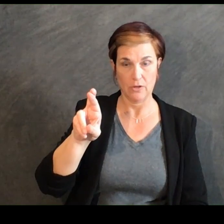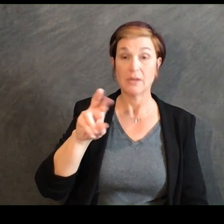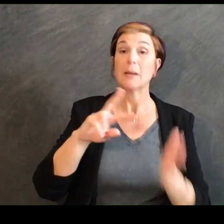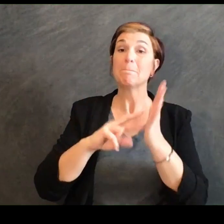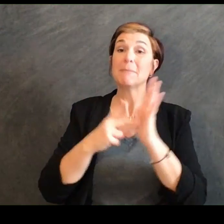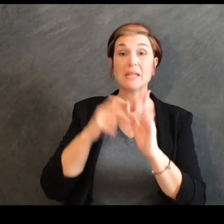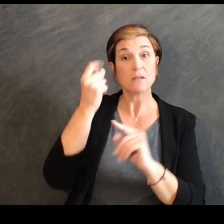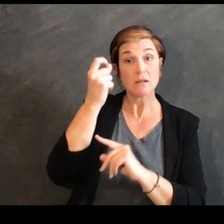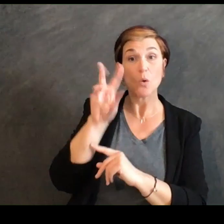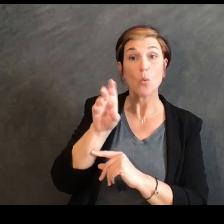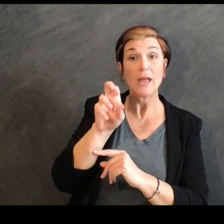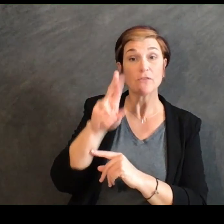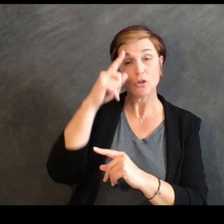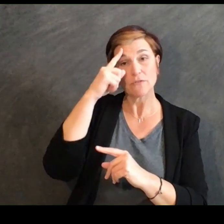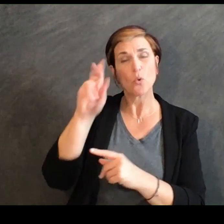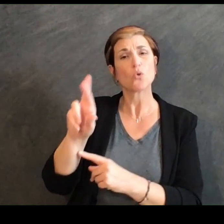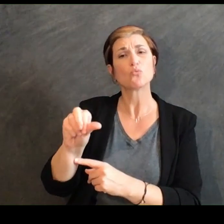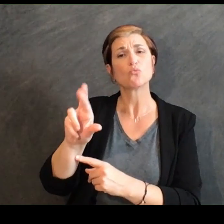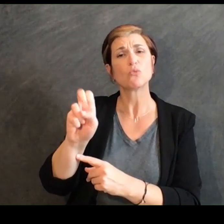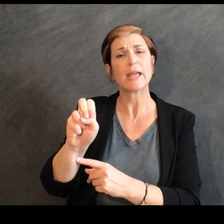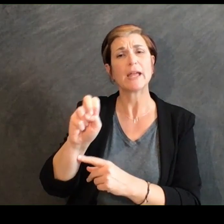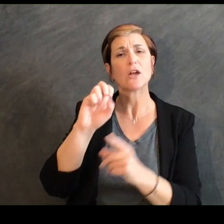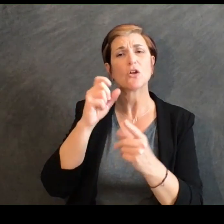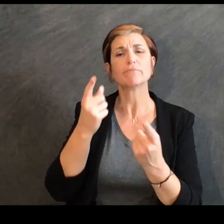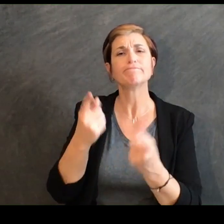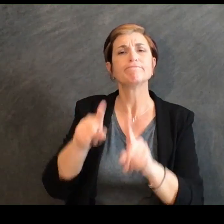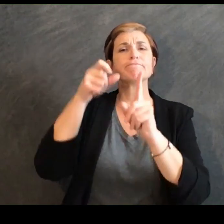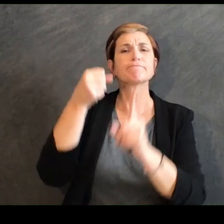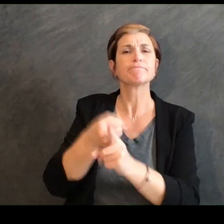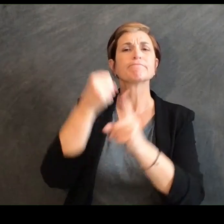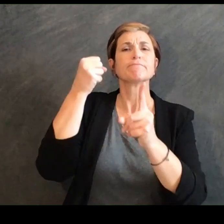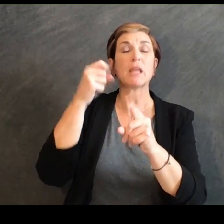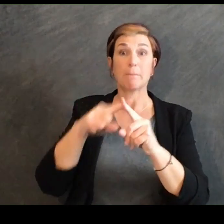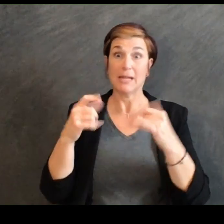and they represent a massive mobilization of our country's resources